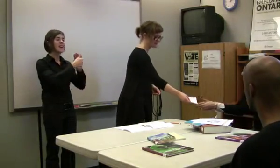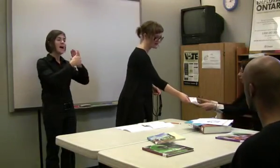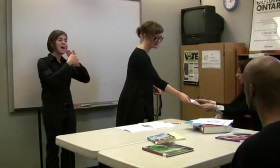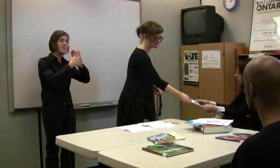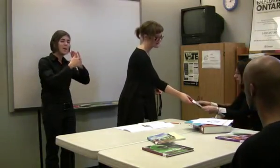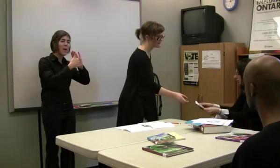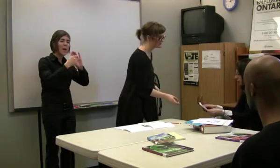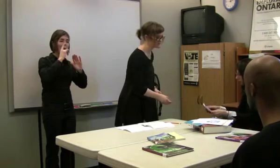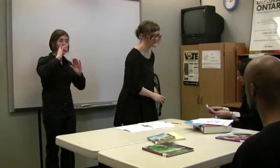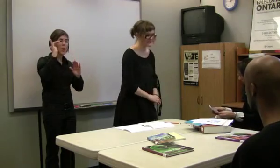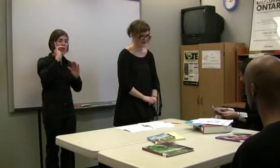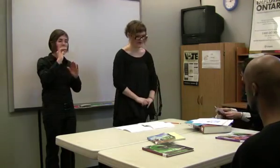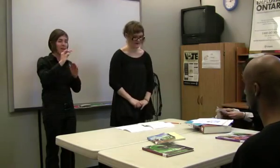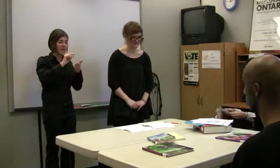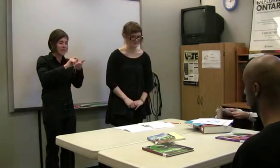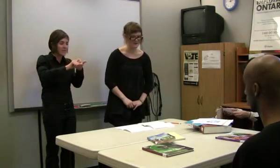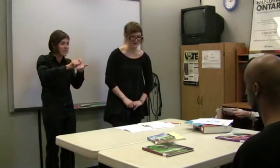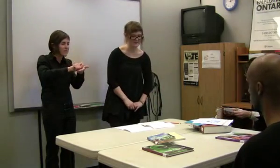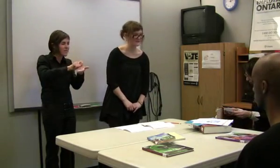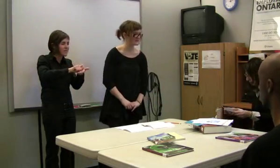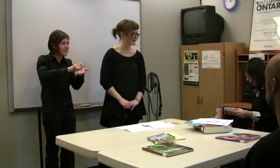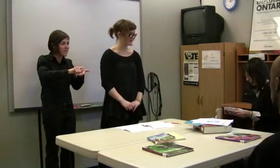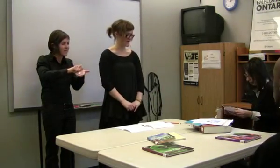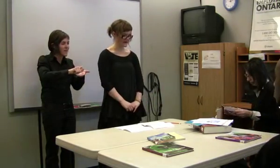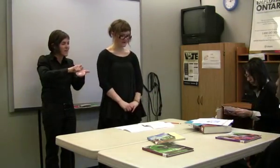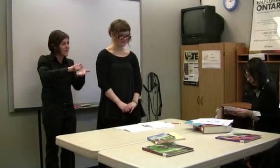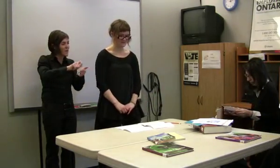you might write and give to a librarian.